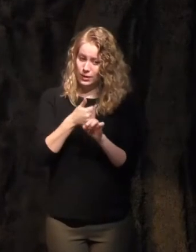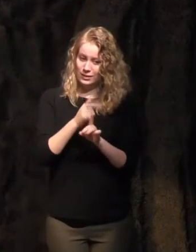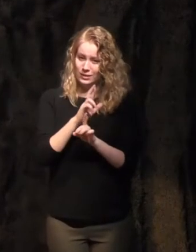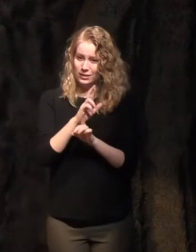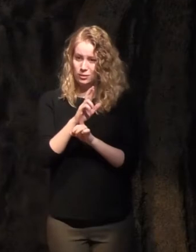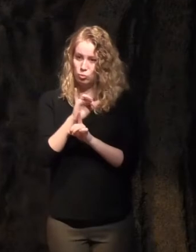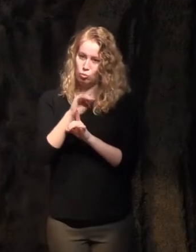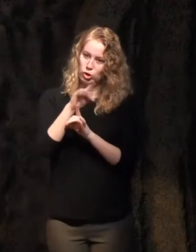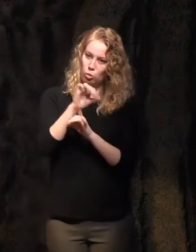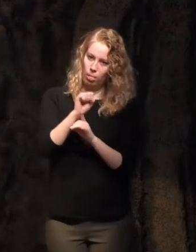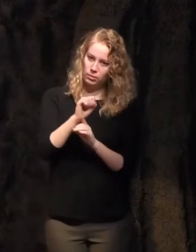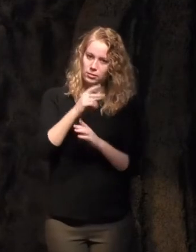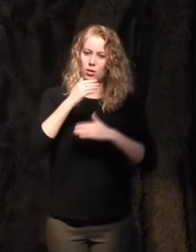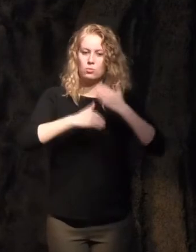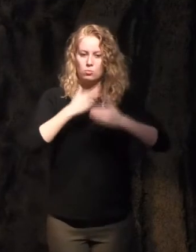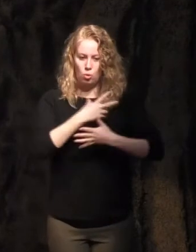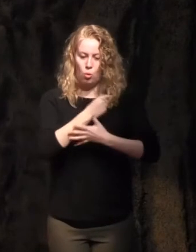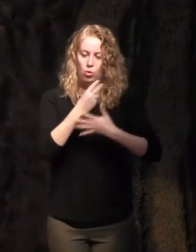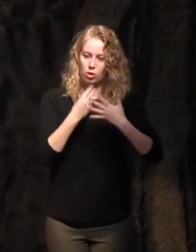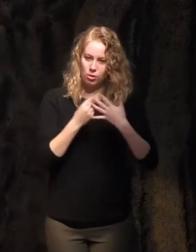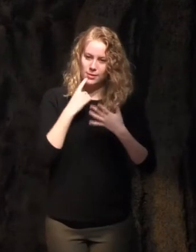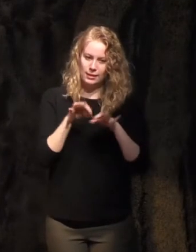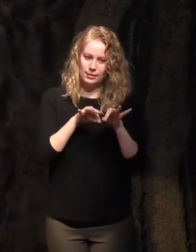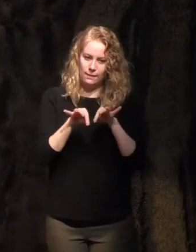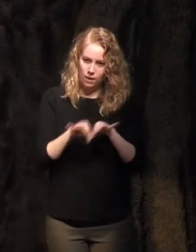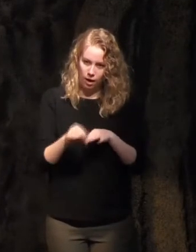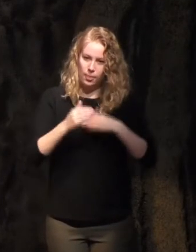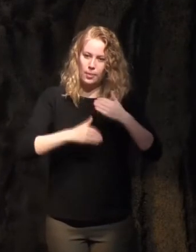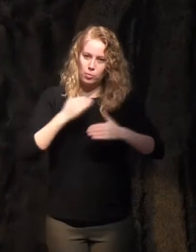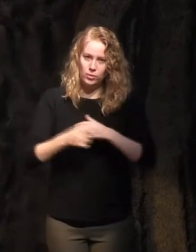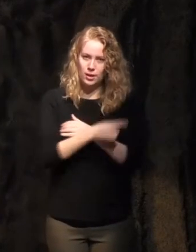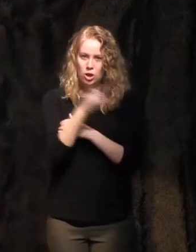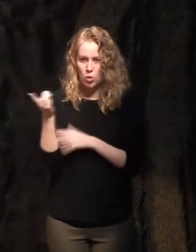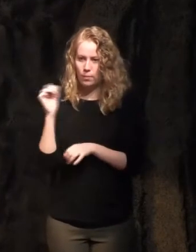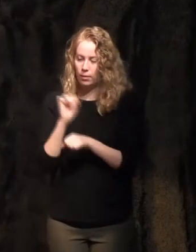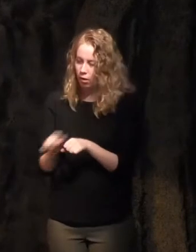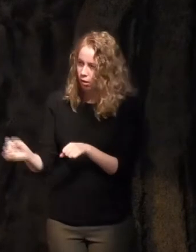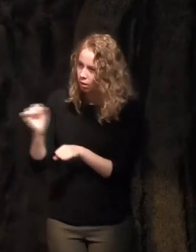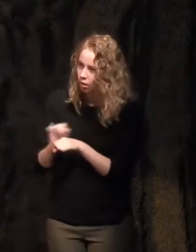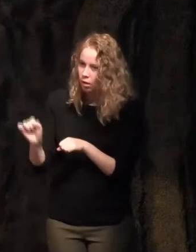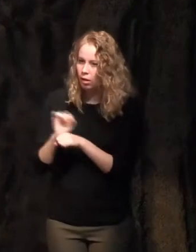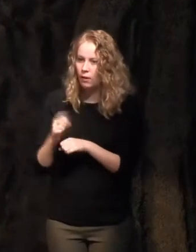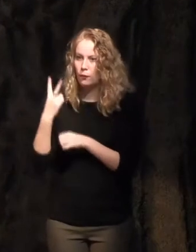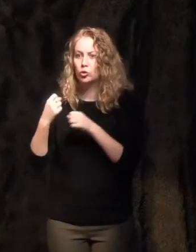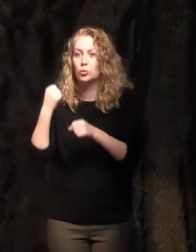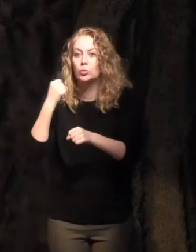that define the process that you all have been busting your butts on for the last two years